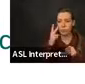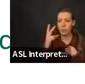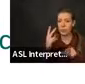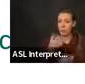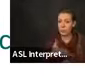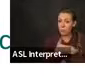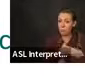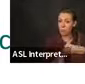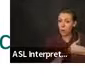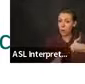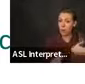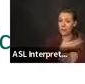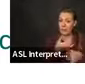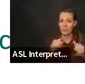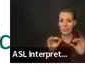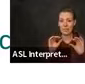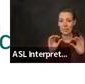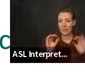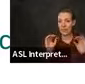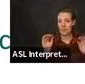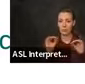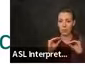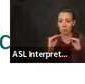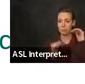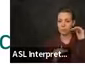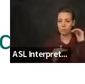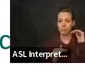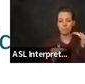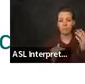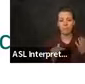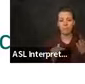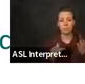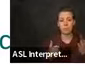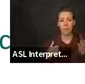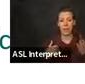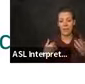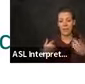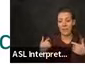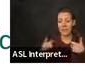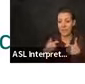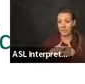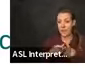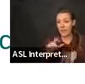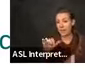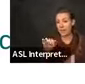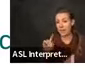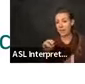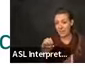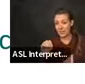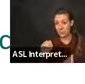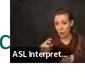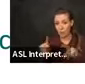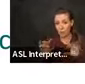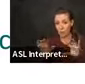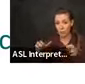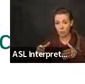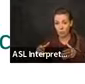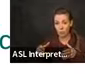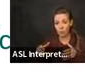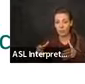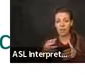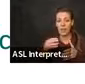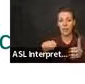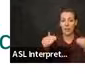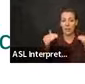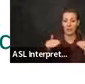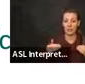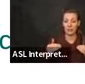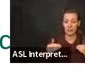but still no disparities in which our Hispanic Latino population and our